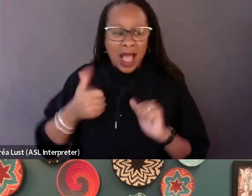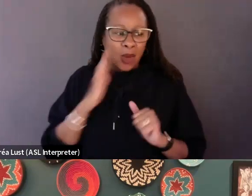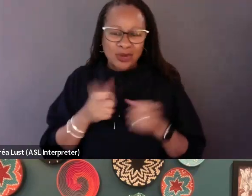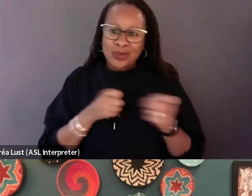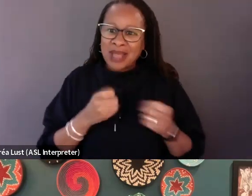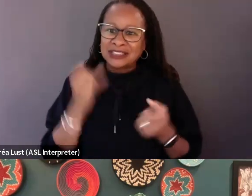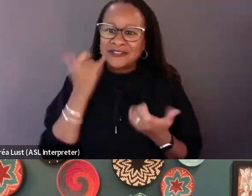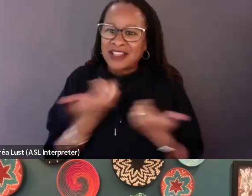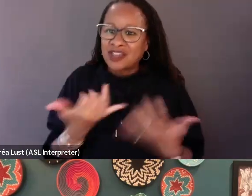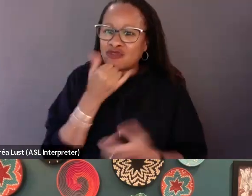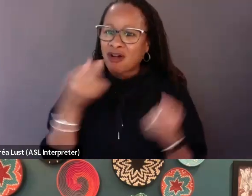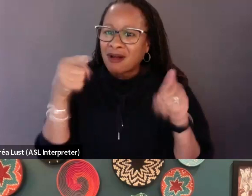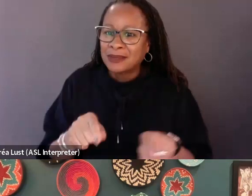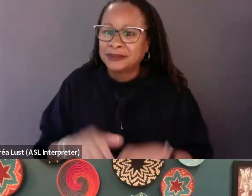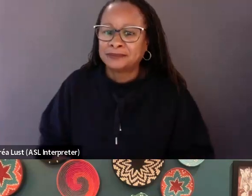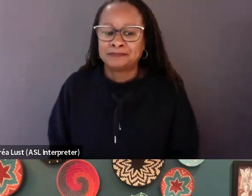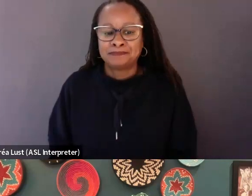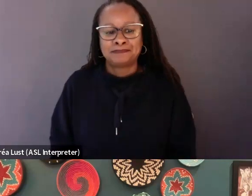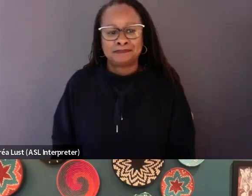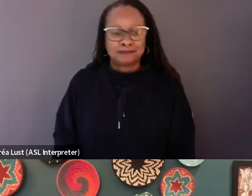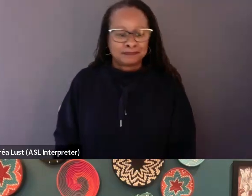Koval, how would you describe Koli culture?